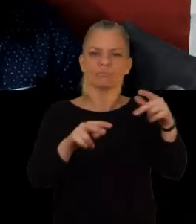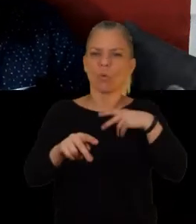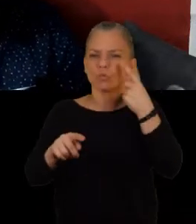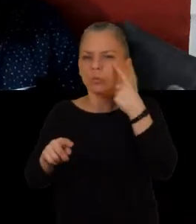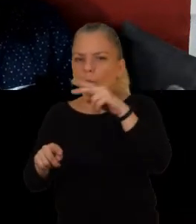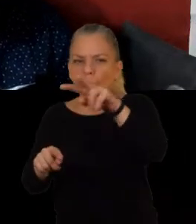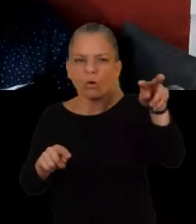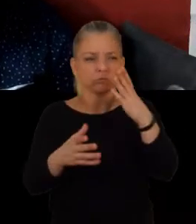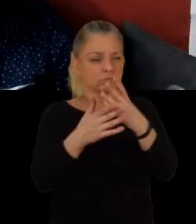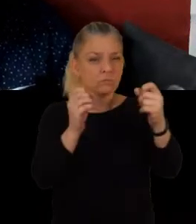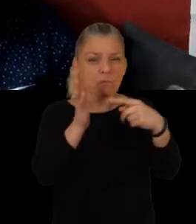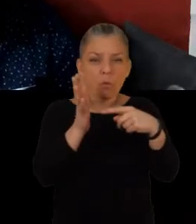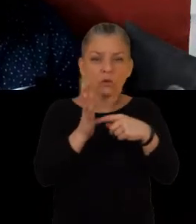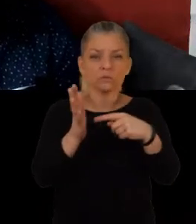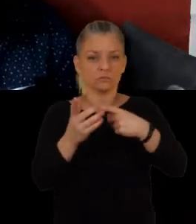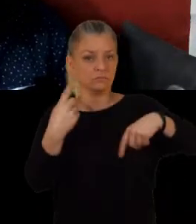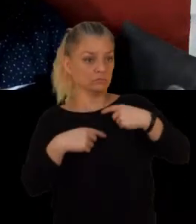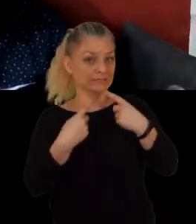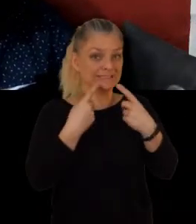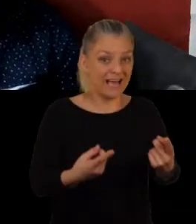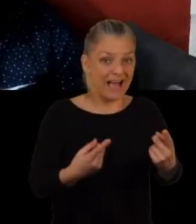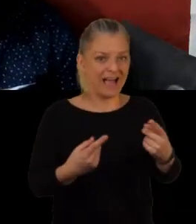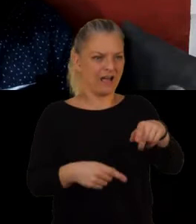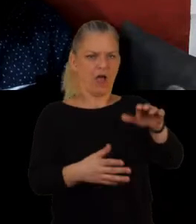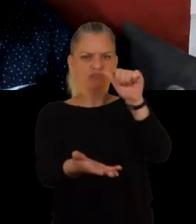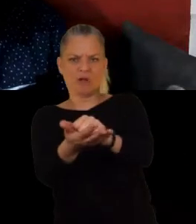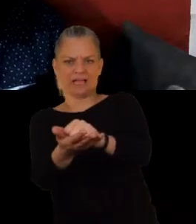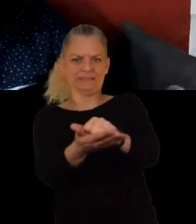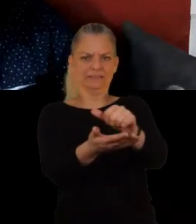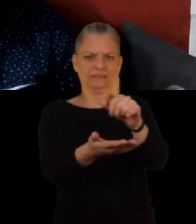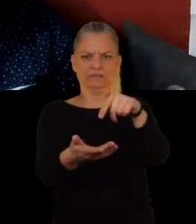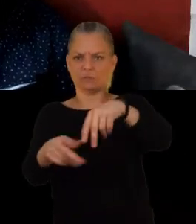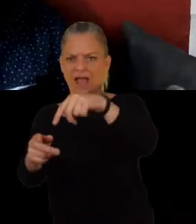the the way they want to look at it so so i definitely um i think it's really important we